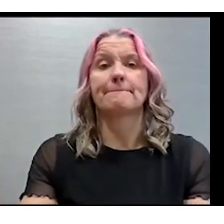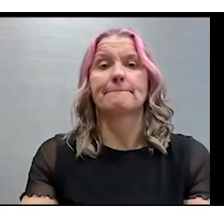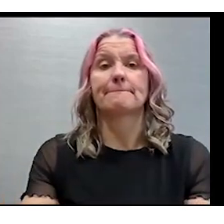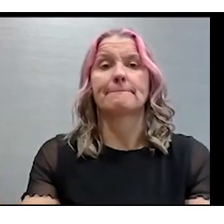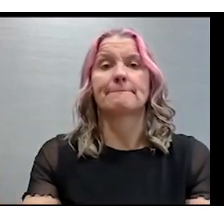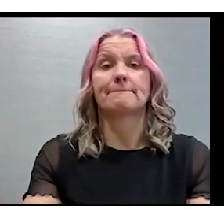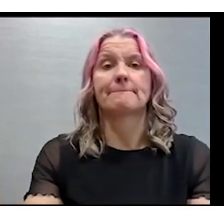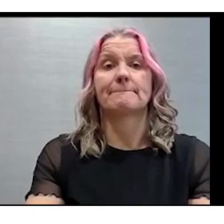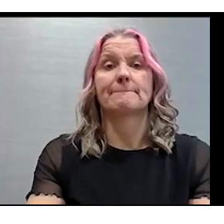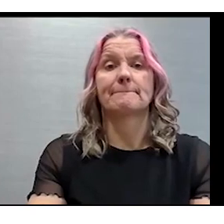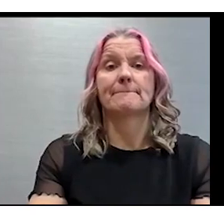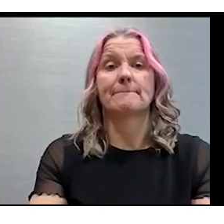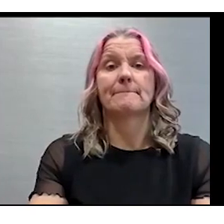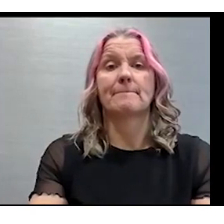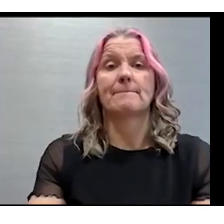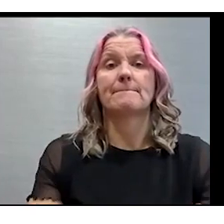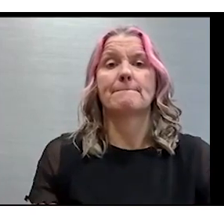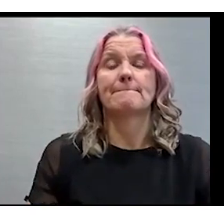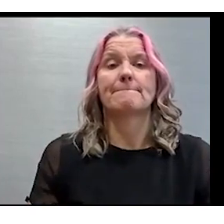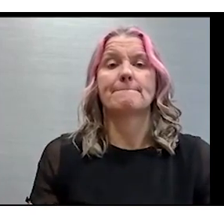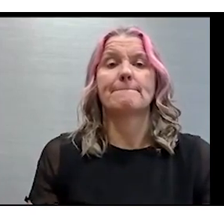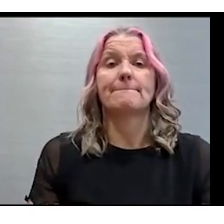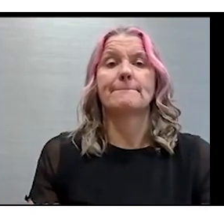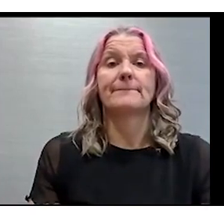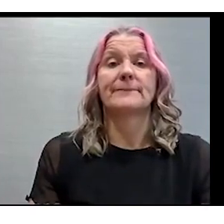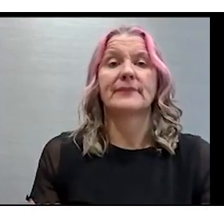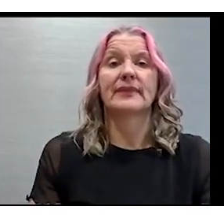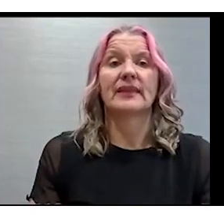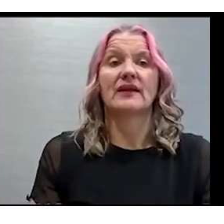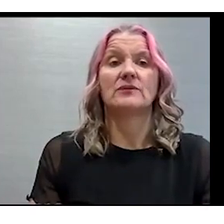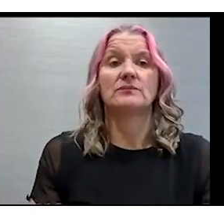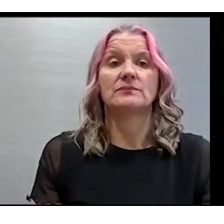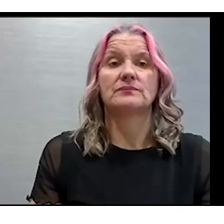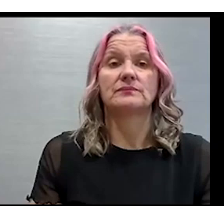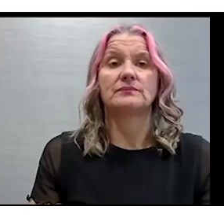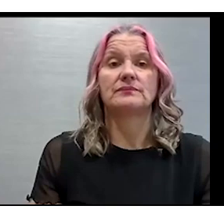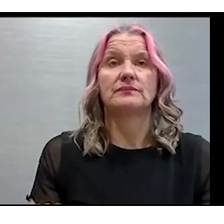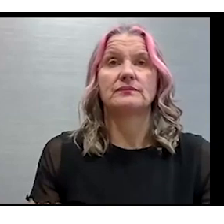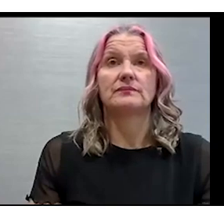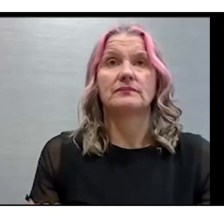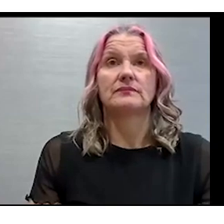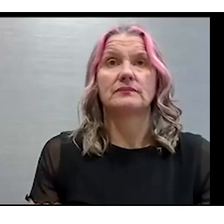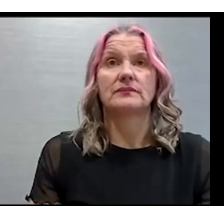why you might get different answers to the same question. Is there a way to avoid this?